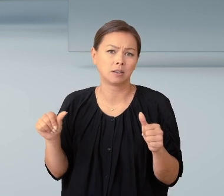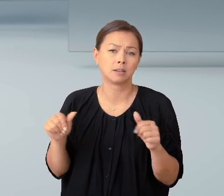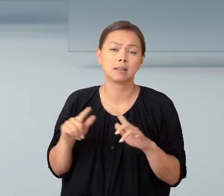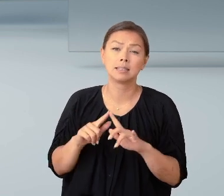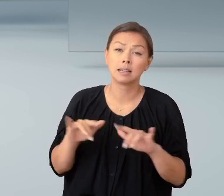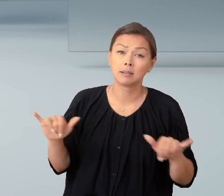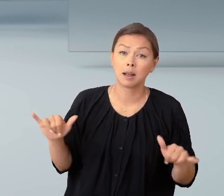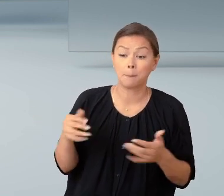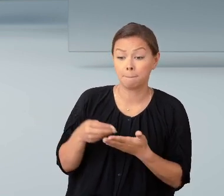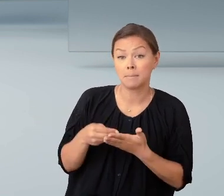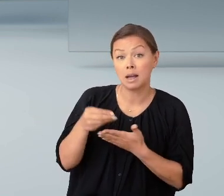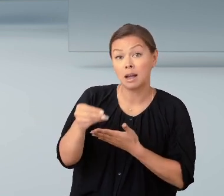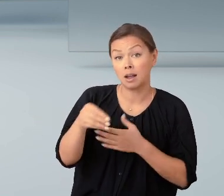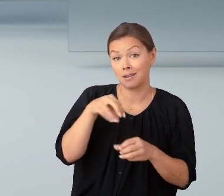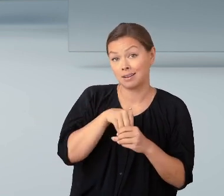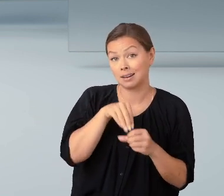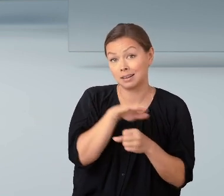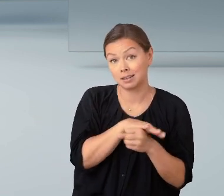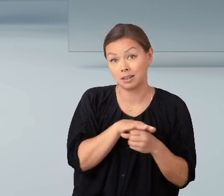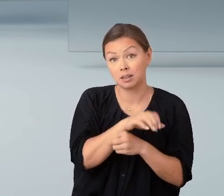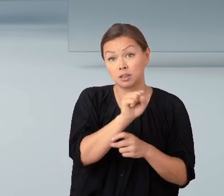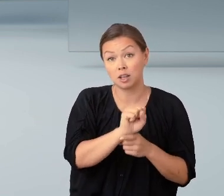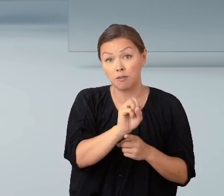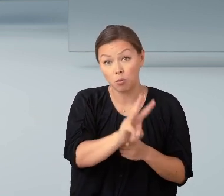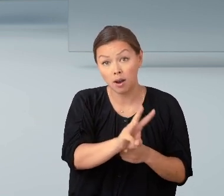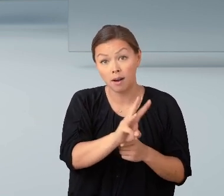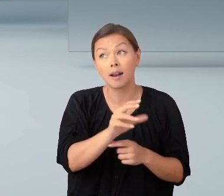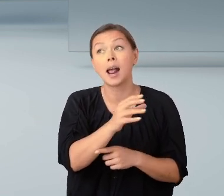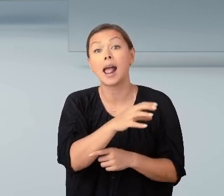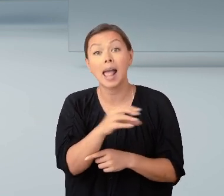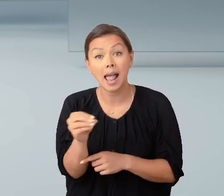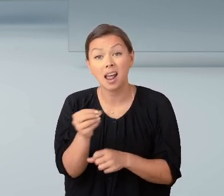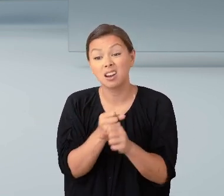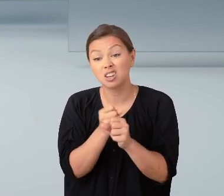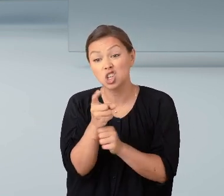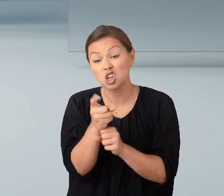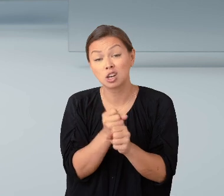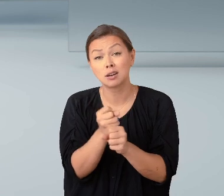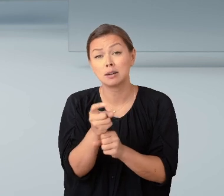on-premise software and the double-digit annual maintenance fees.